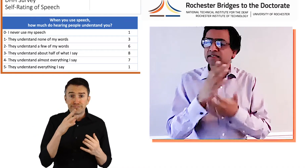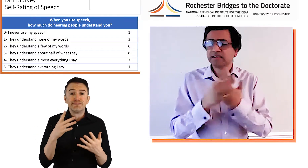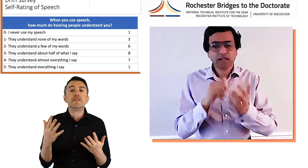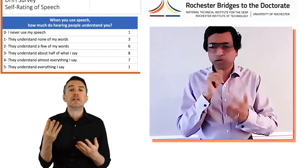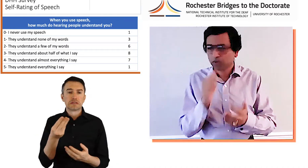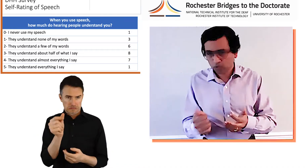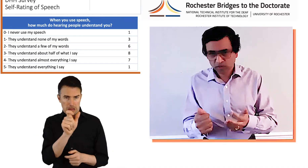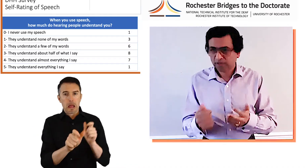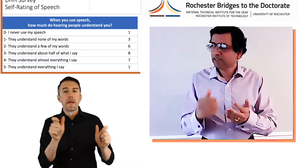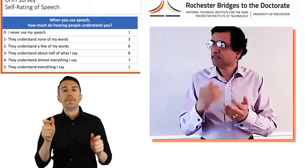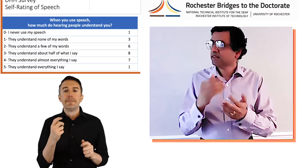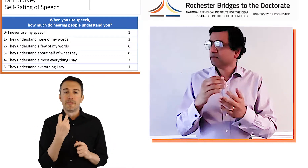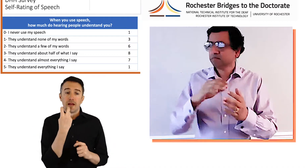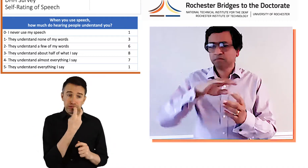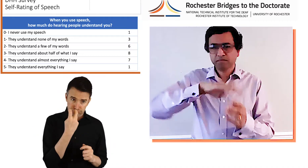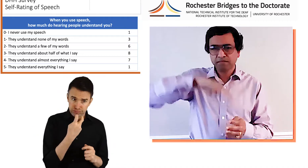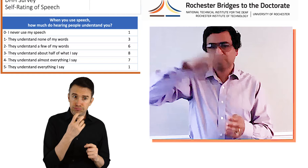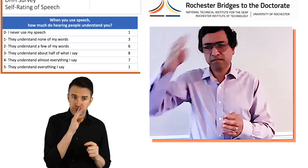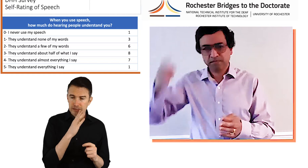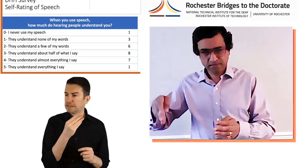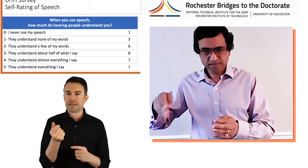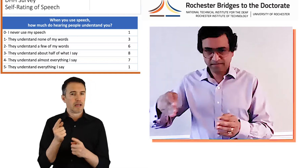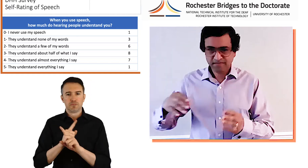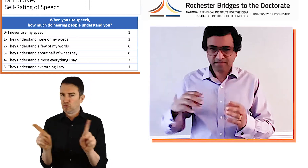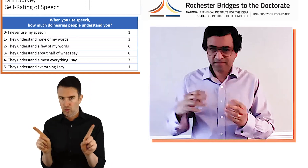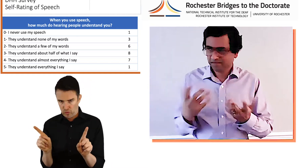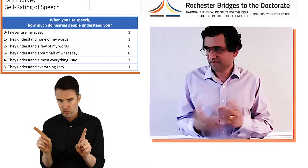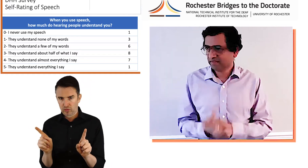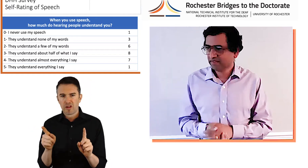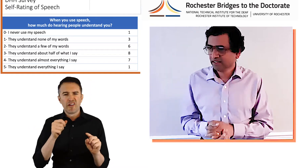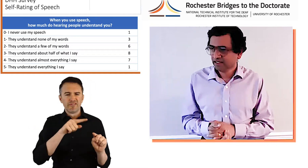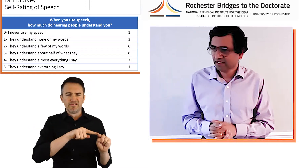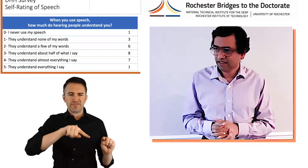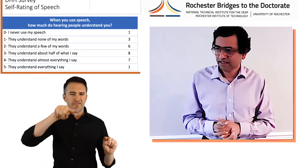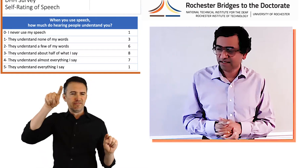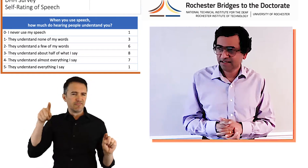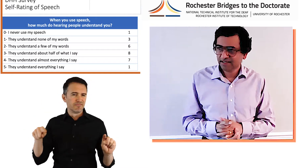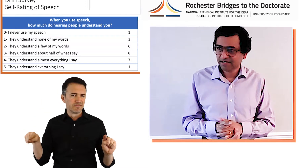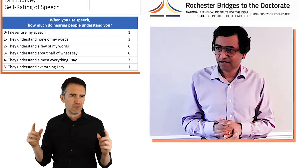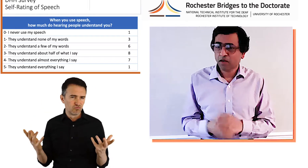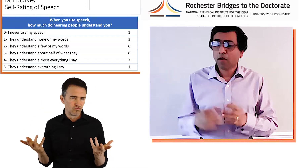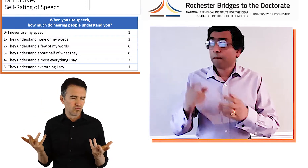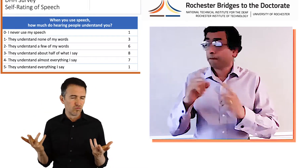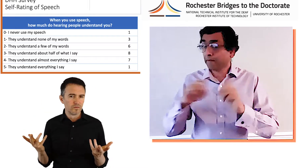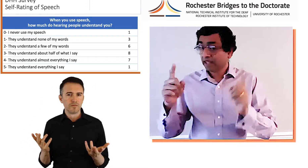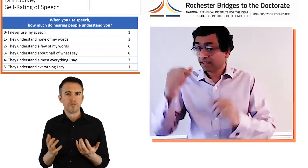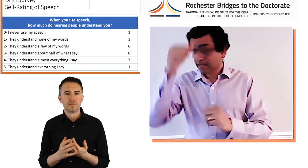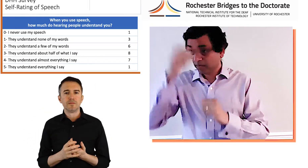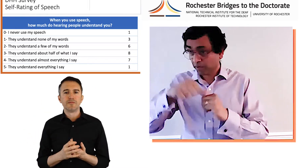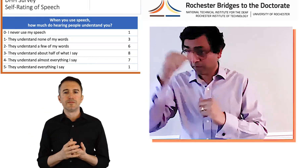One said that they never use their speech. Some said that they understand-- people understand none of their words.